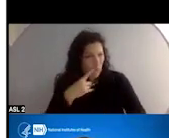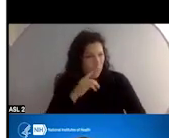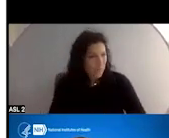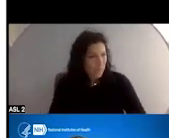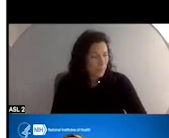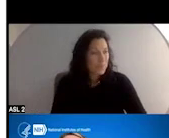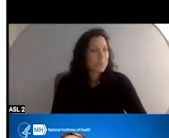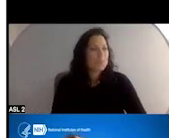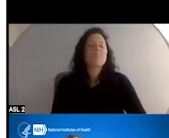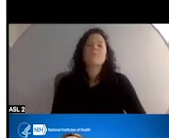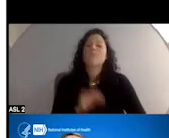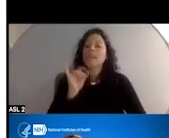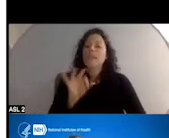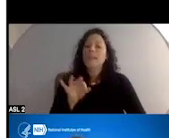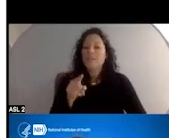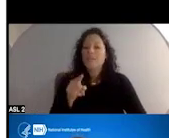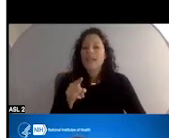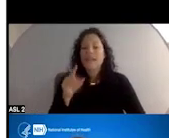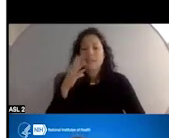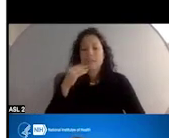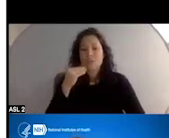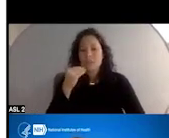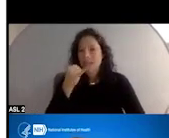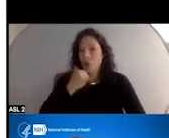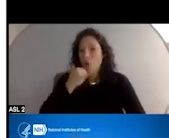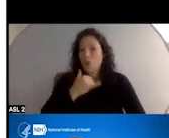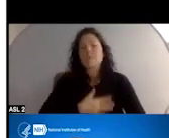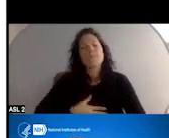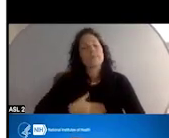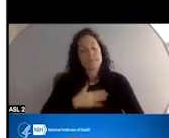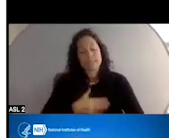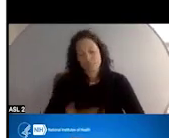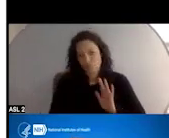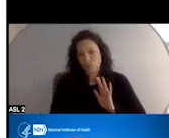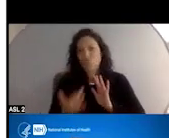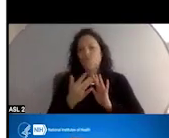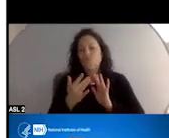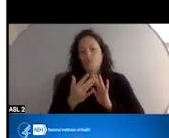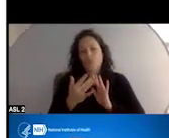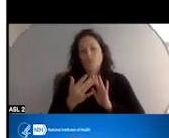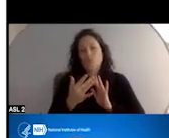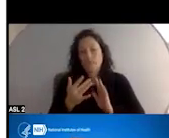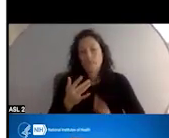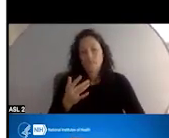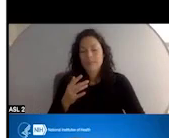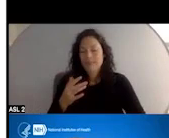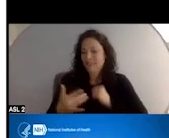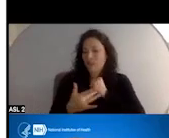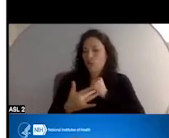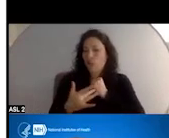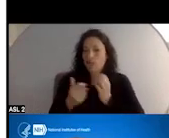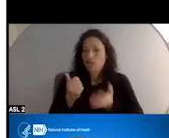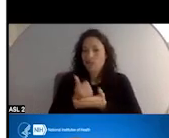Cindy Danielson: If you are experiencing any sort of errors, then please do reach out to, for technical assistance, to the eRA service desk.